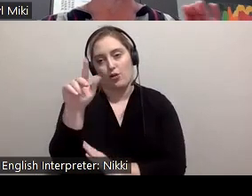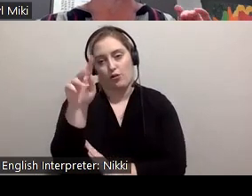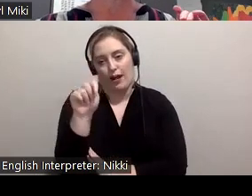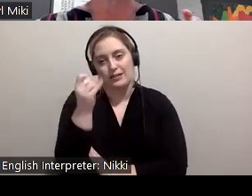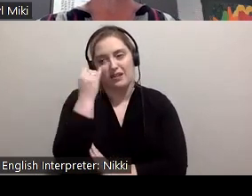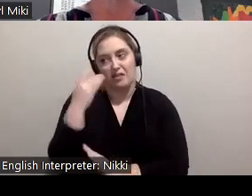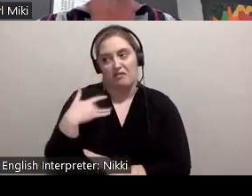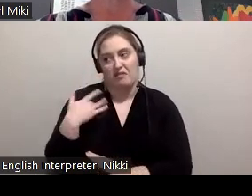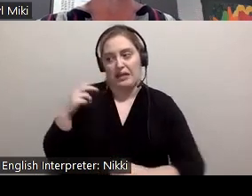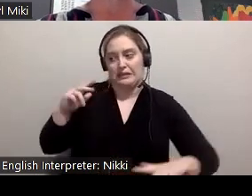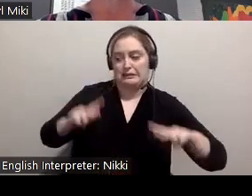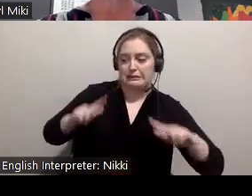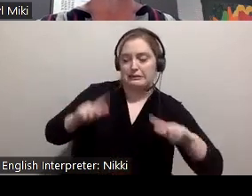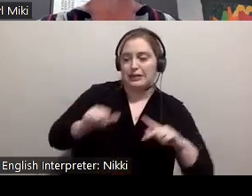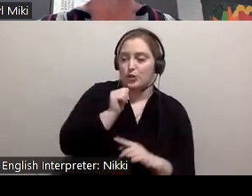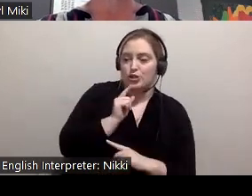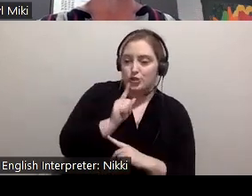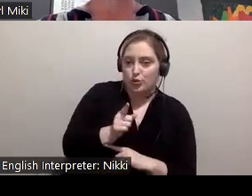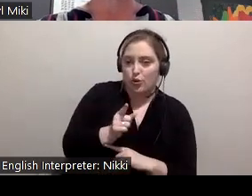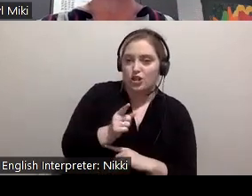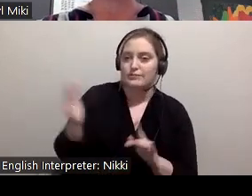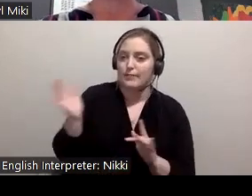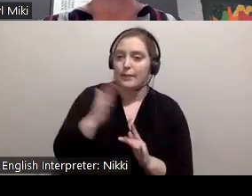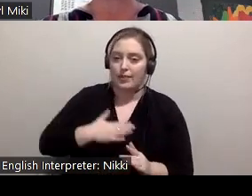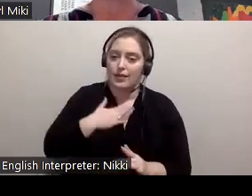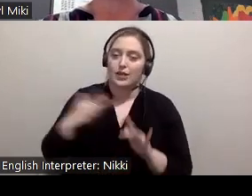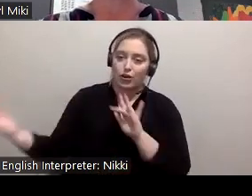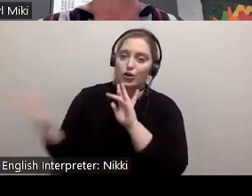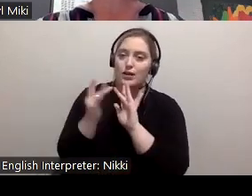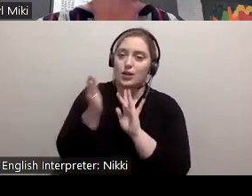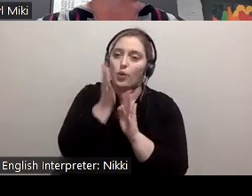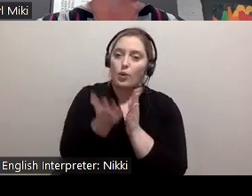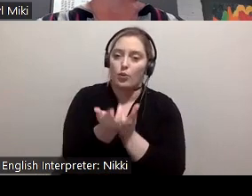just give us a shout and we'll go over that with you and you